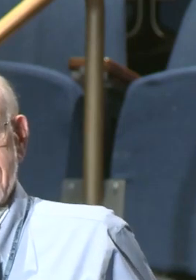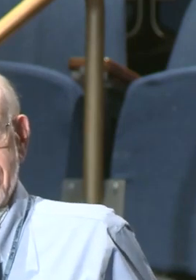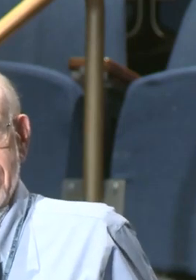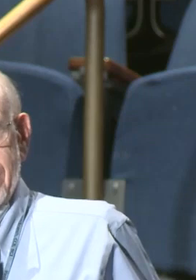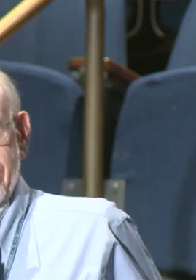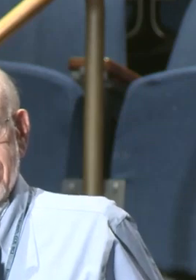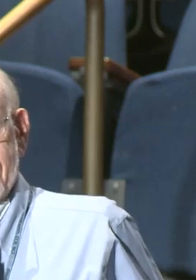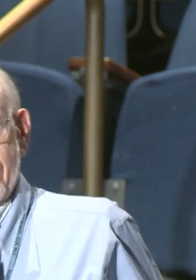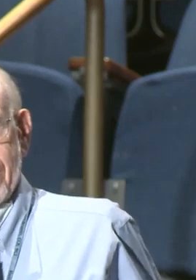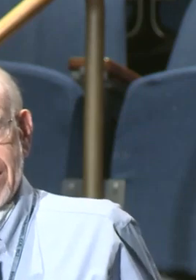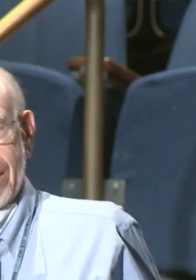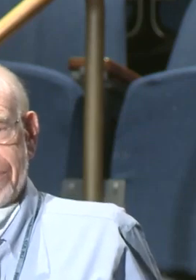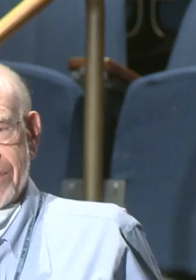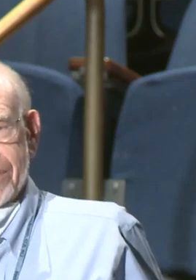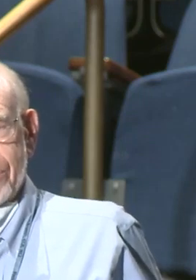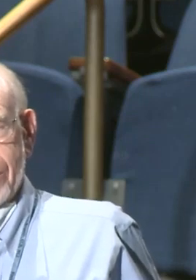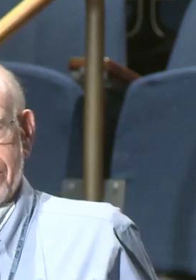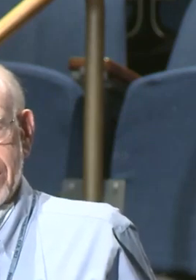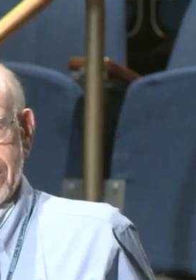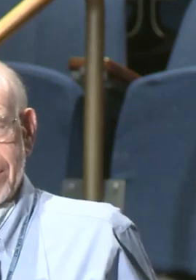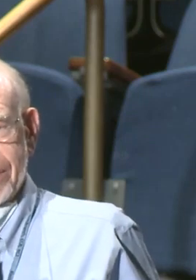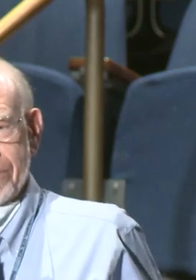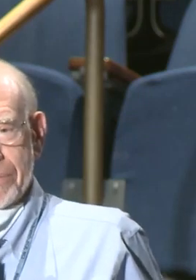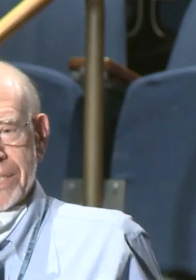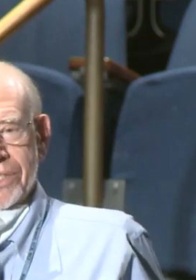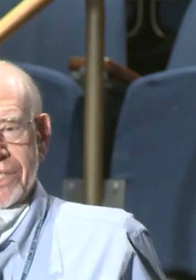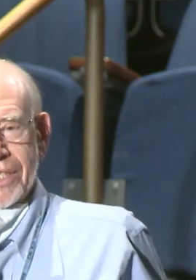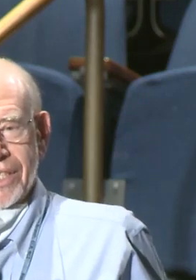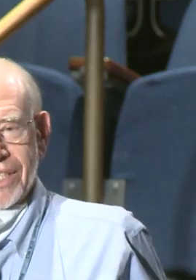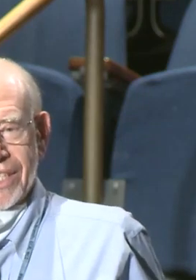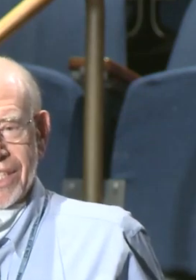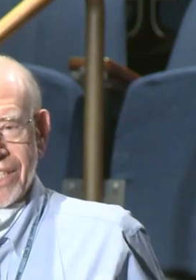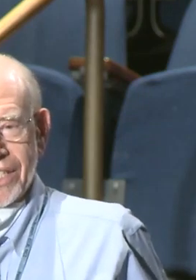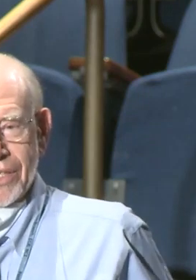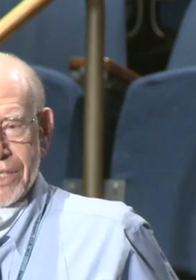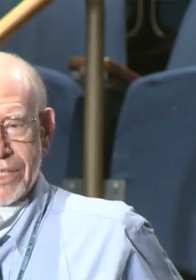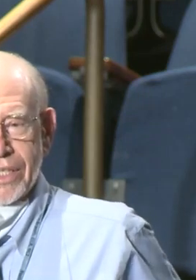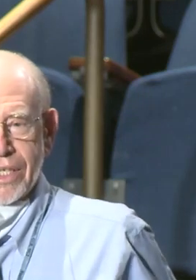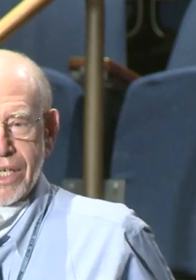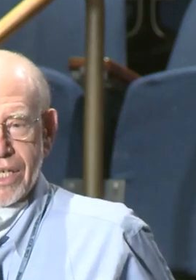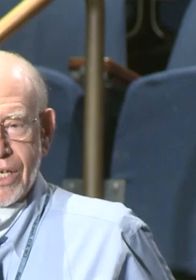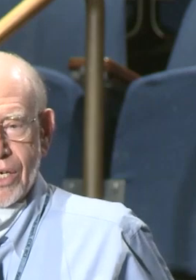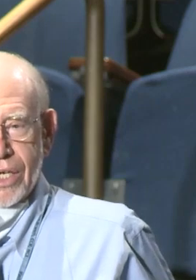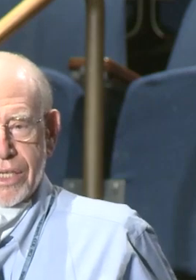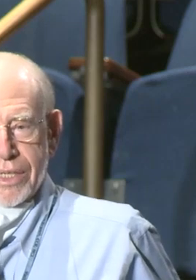ACTIVATE PDCS TO MAKE INTERFERON ALPHA? DO YOU HAVE ANY INFORMATION?